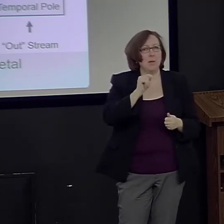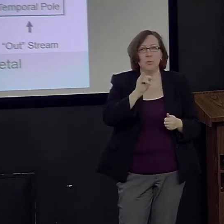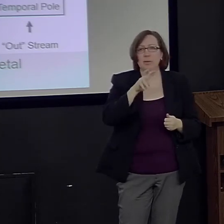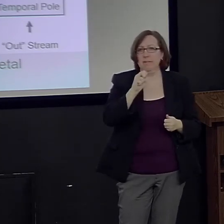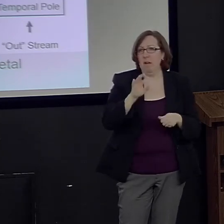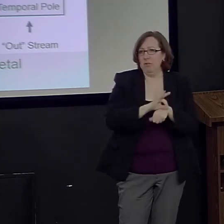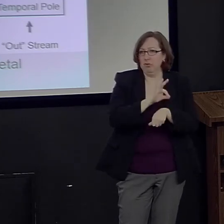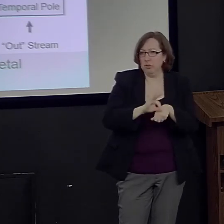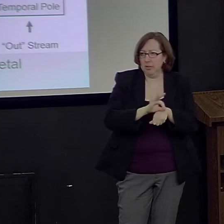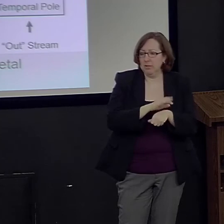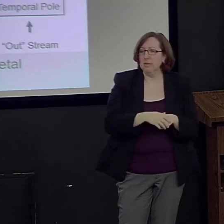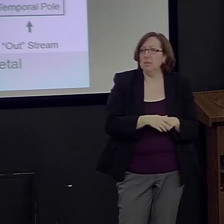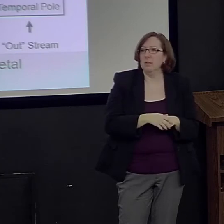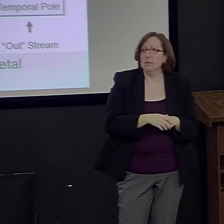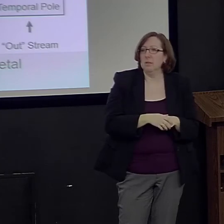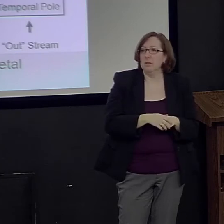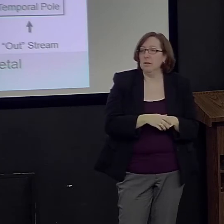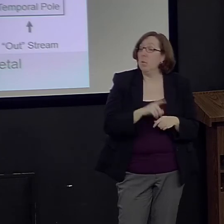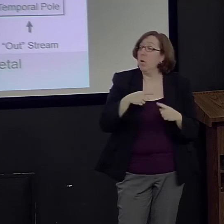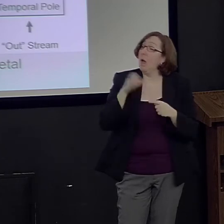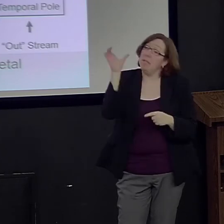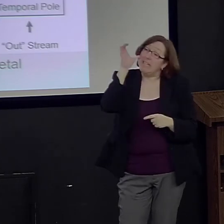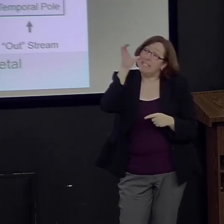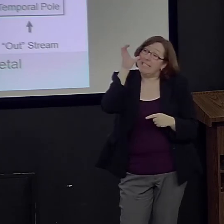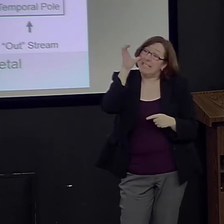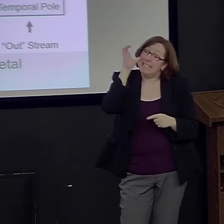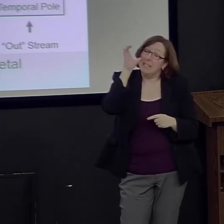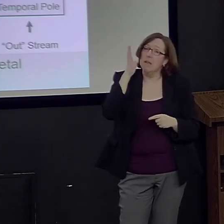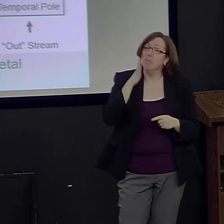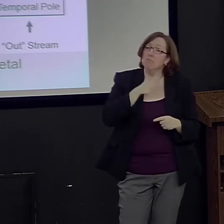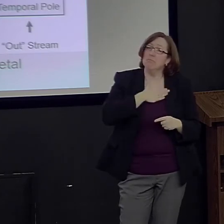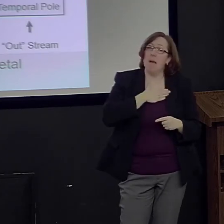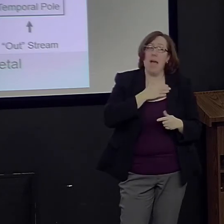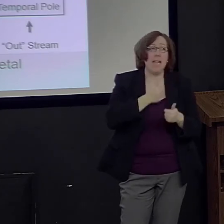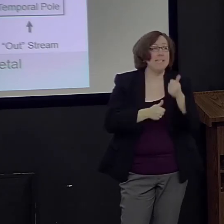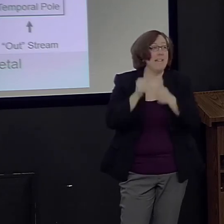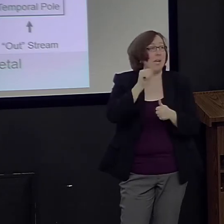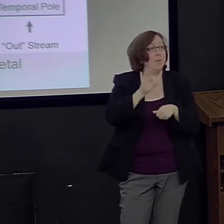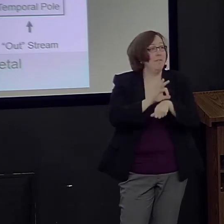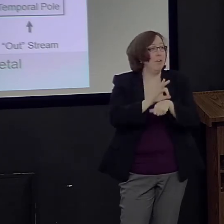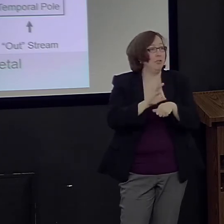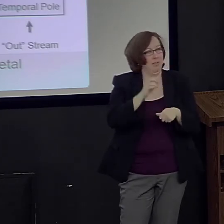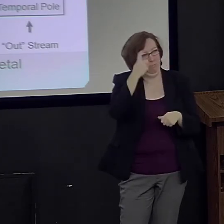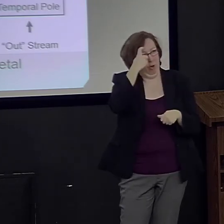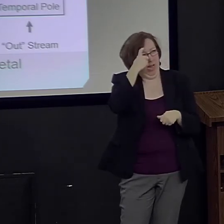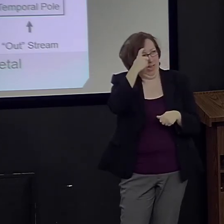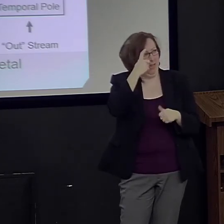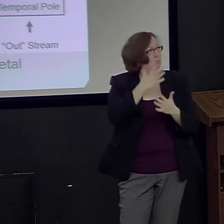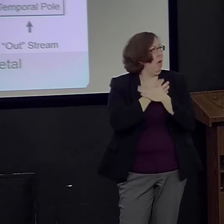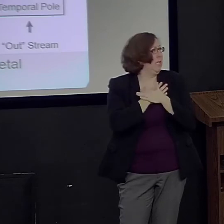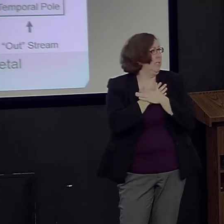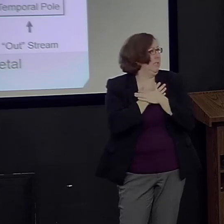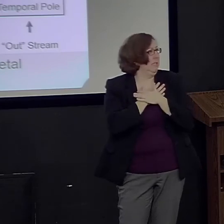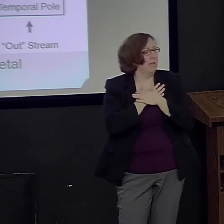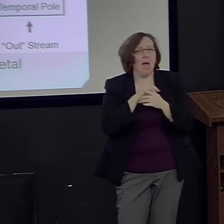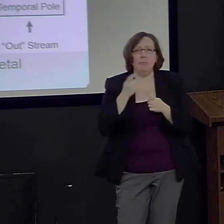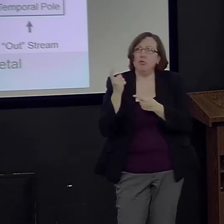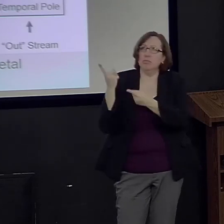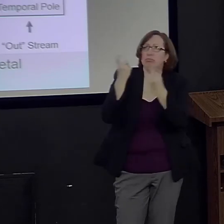my executive brain went on rest. I'm just activating all of those language centers, Wernicke's and Broca's.